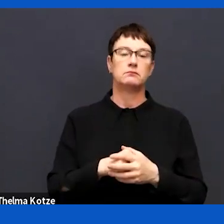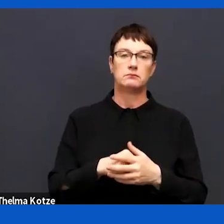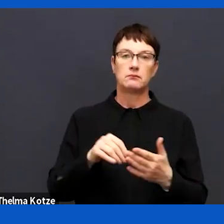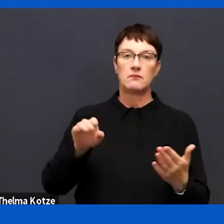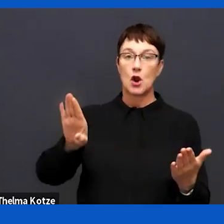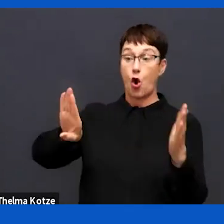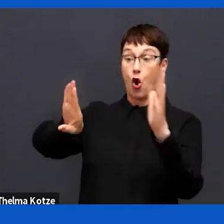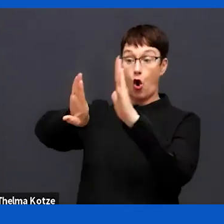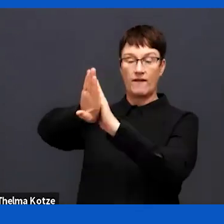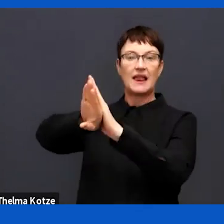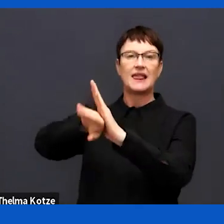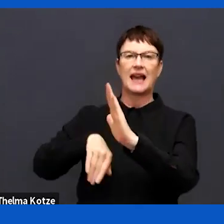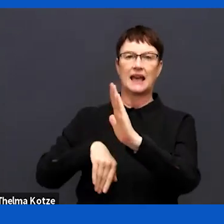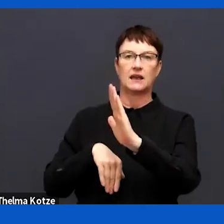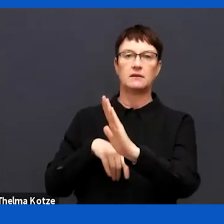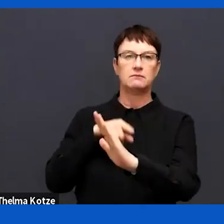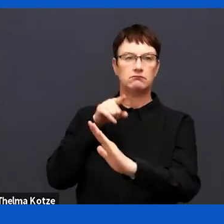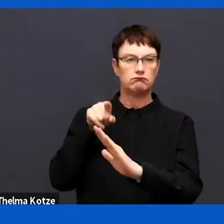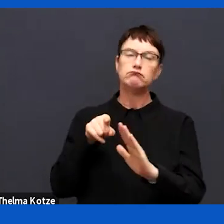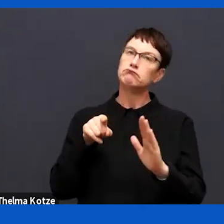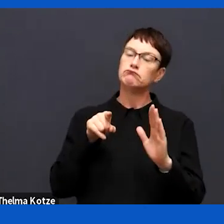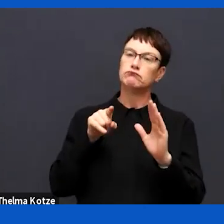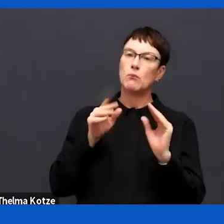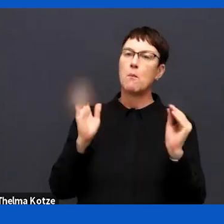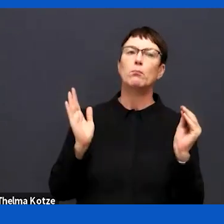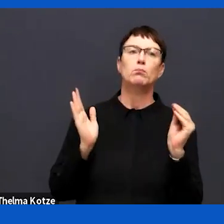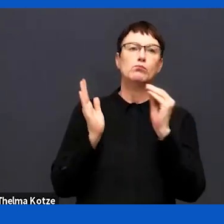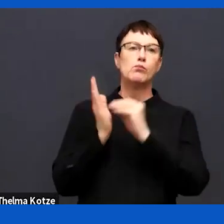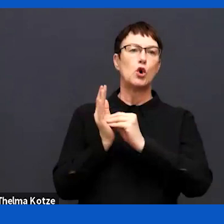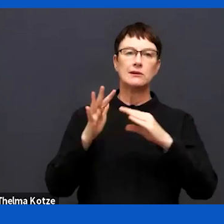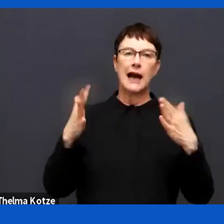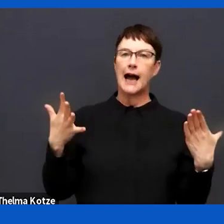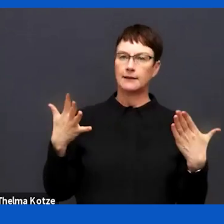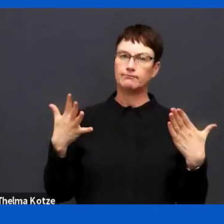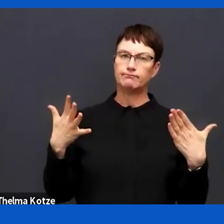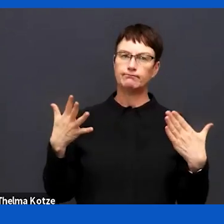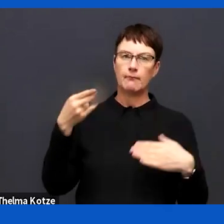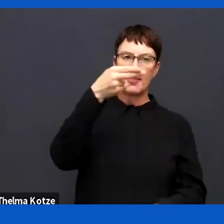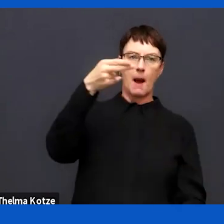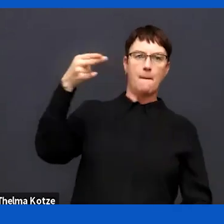it is not a title. So it is wrong. Sometimes it gives wrong alternative text